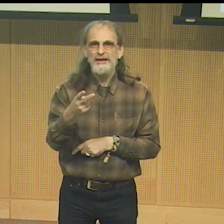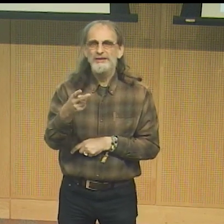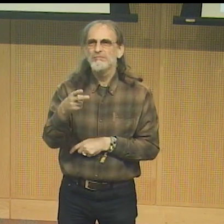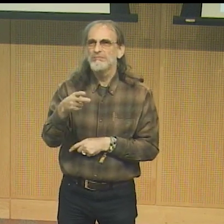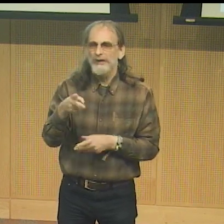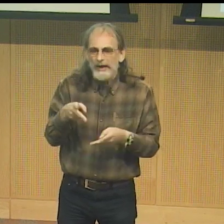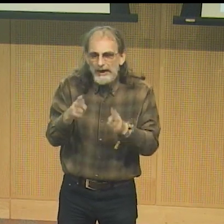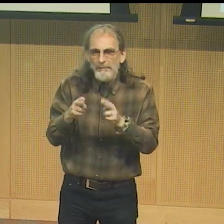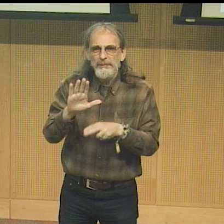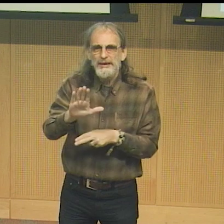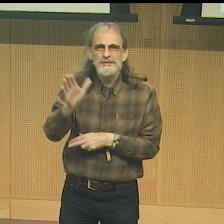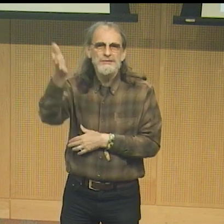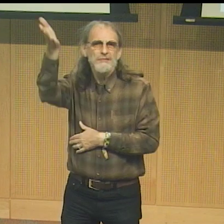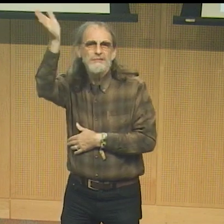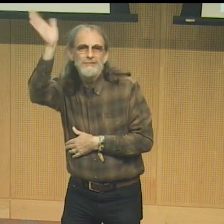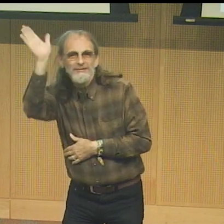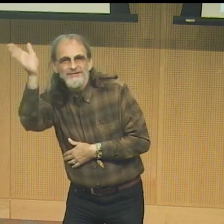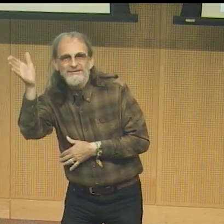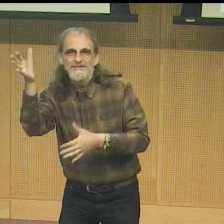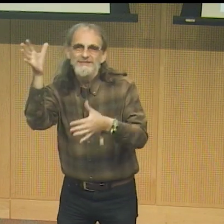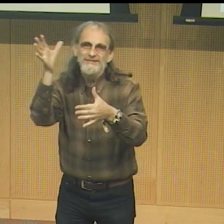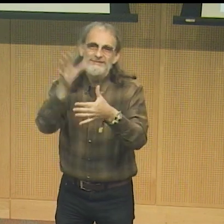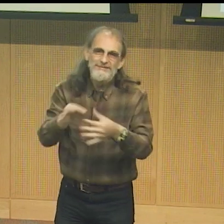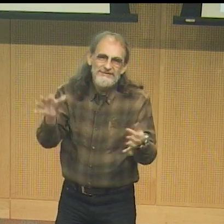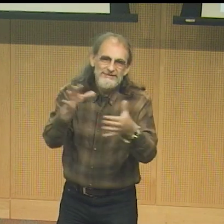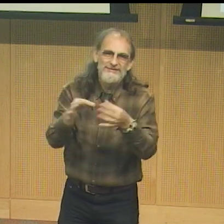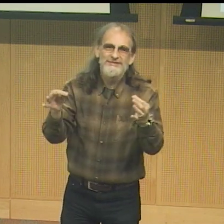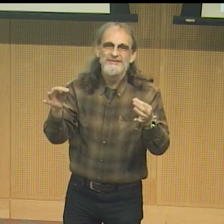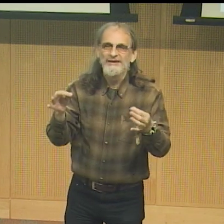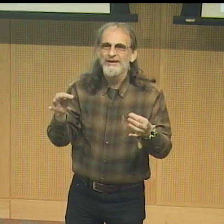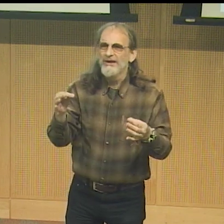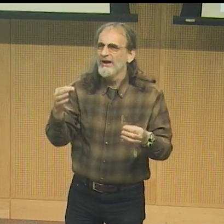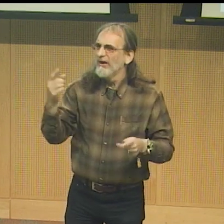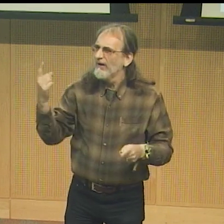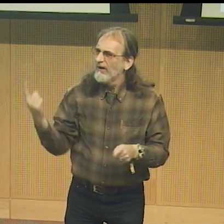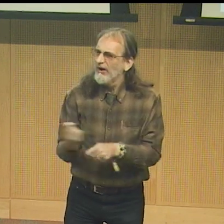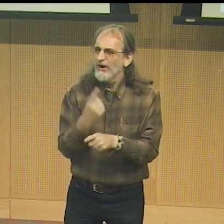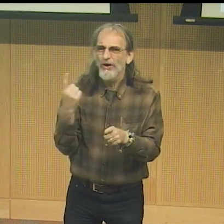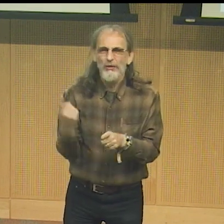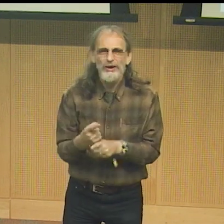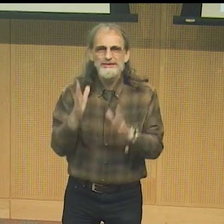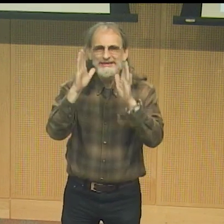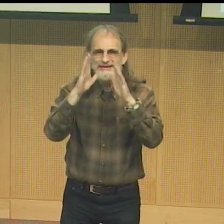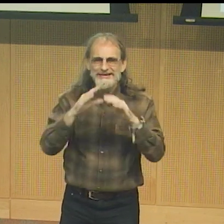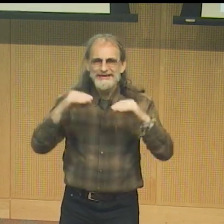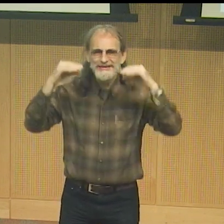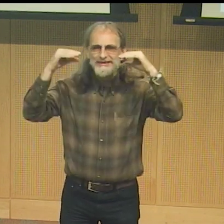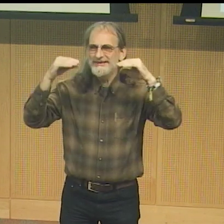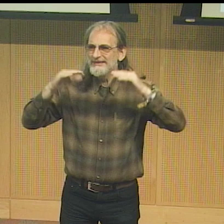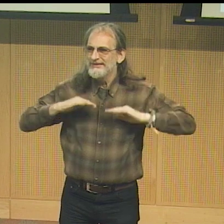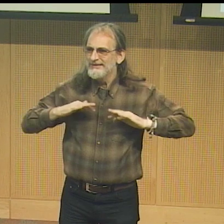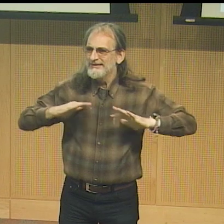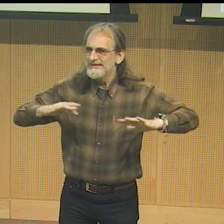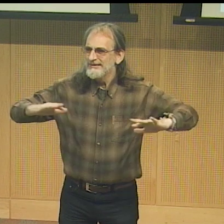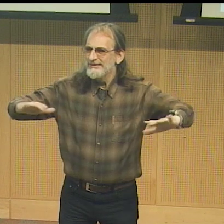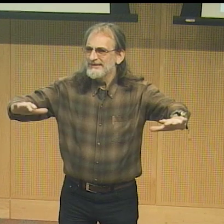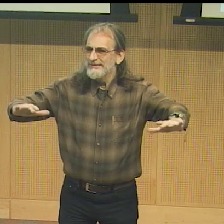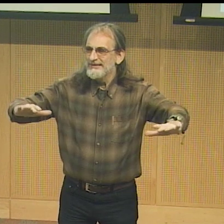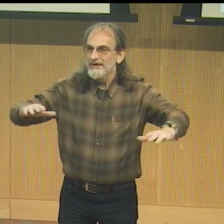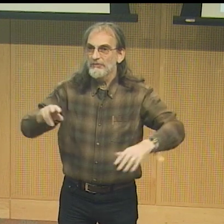never met Robert Panara myself, but I've seen clips of his work. And he always had a smile on his face